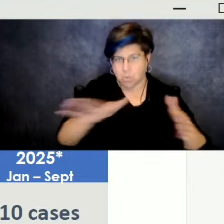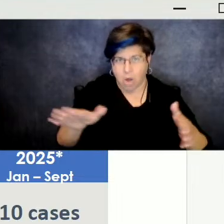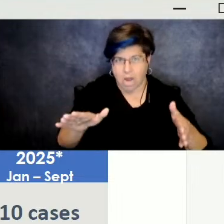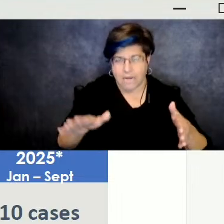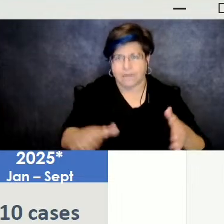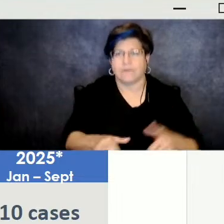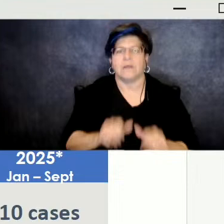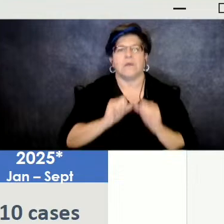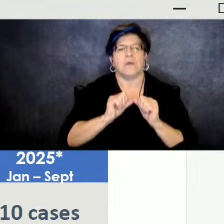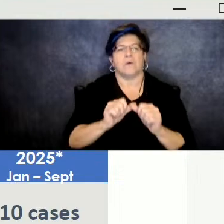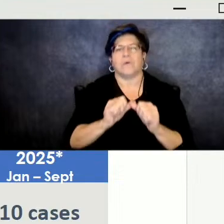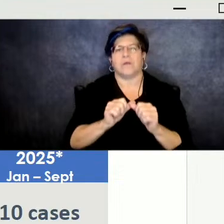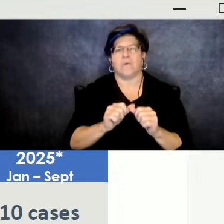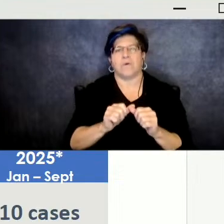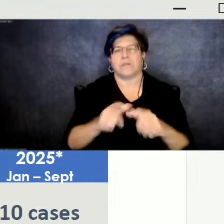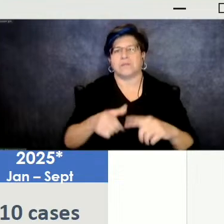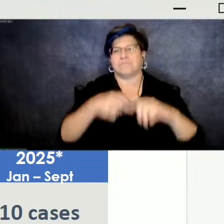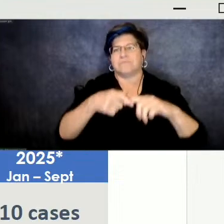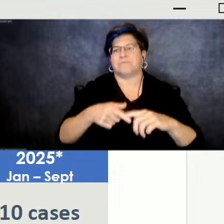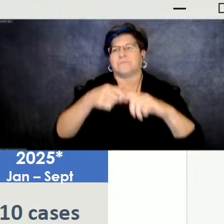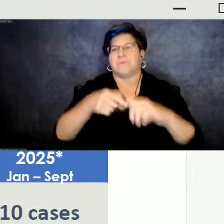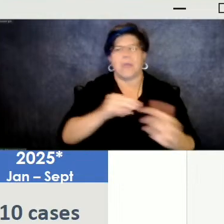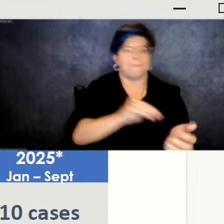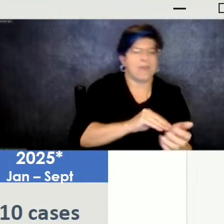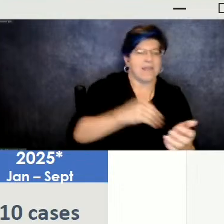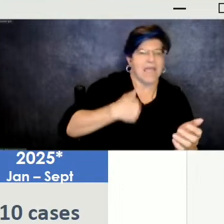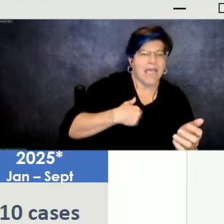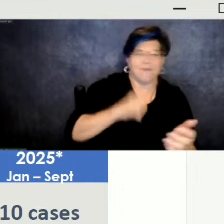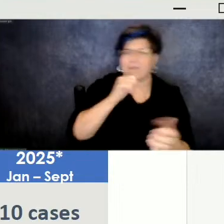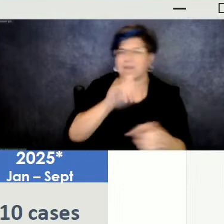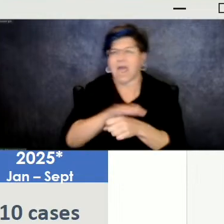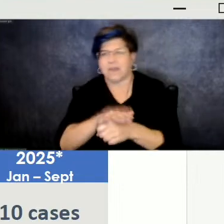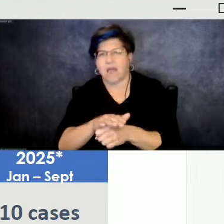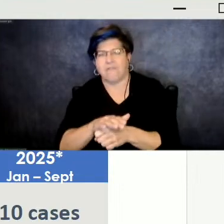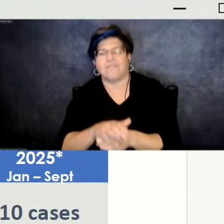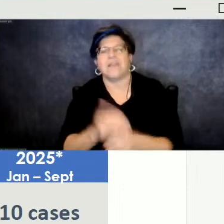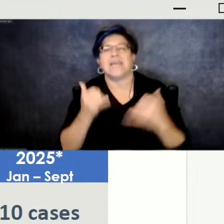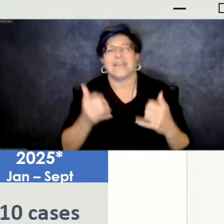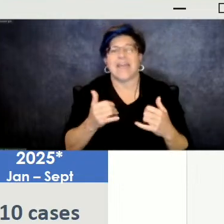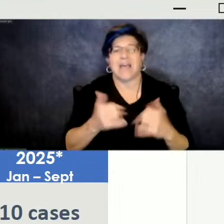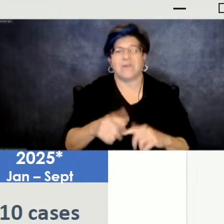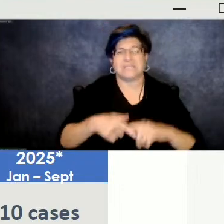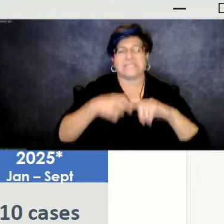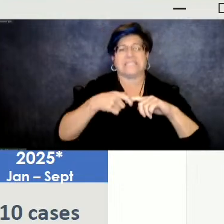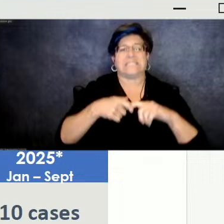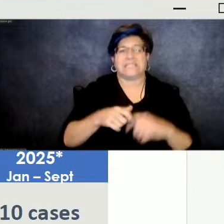SHORTAGE FOR QUITE SOME TIME. WE KEEP GOING THROUGH THESE